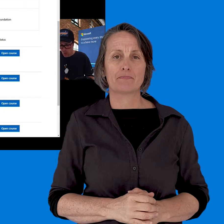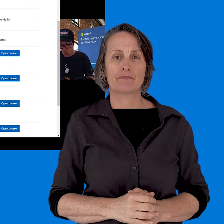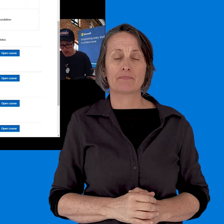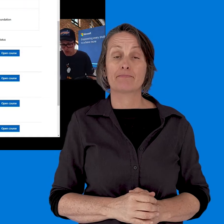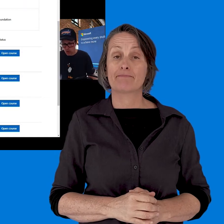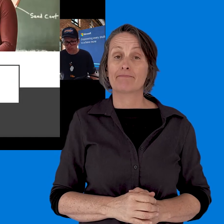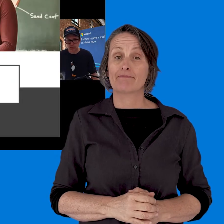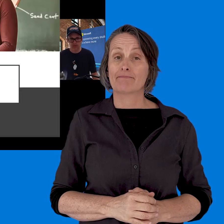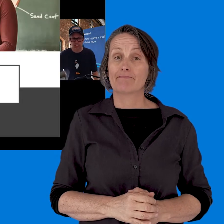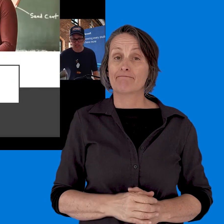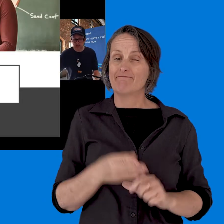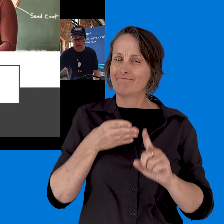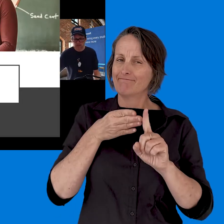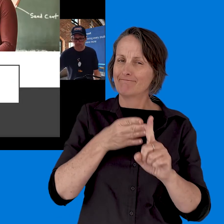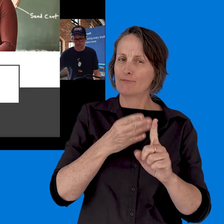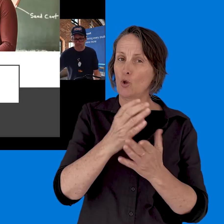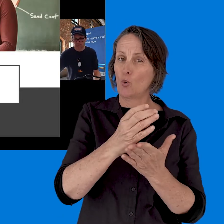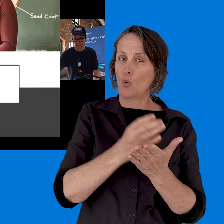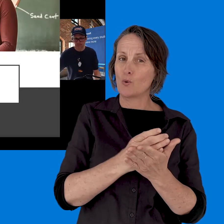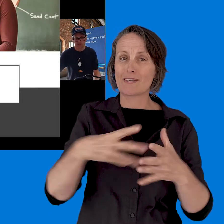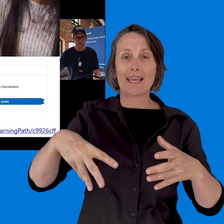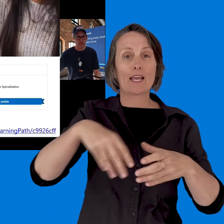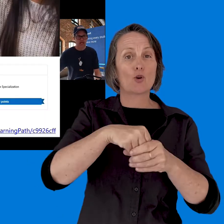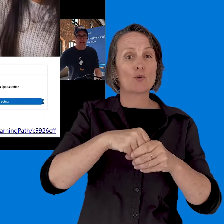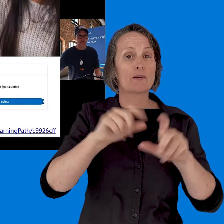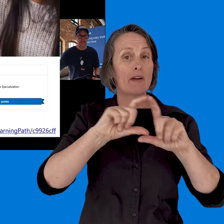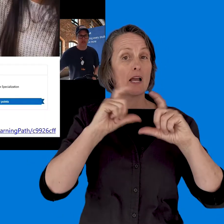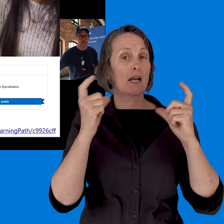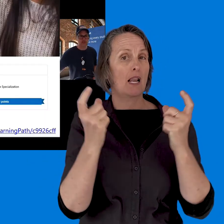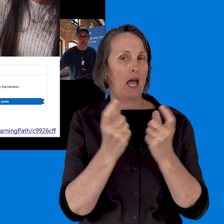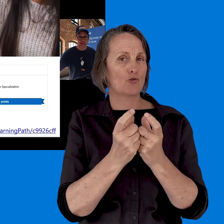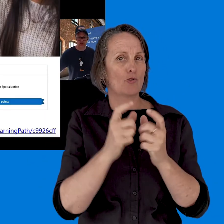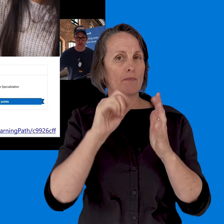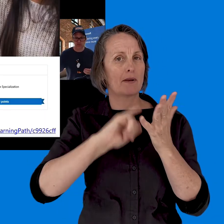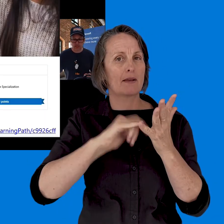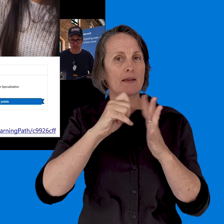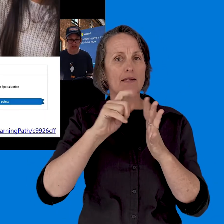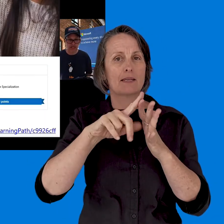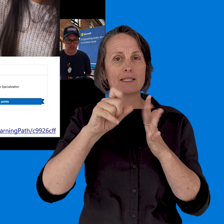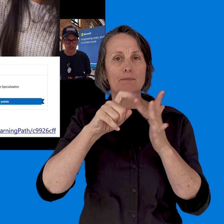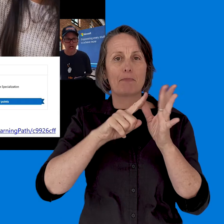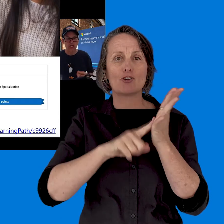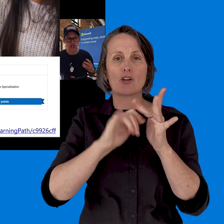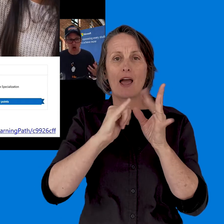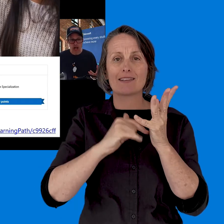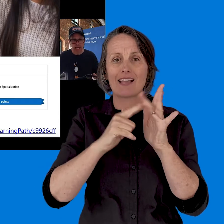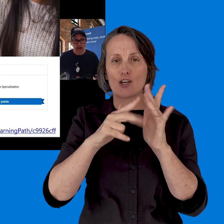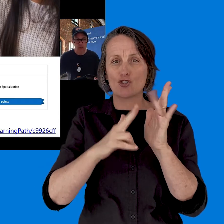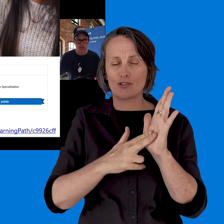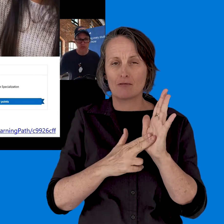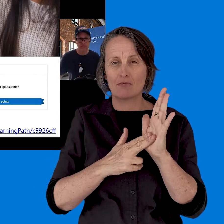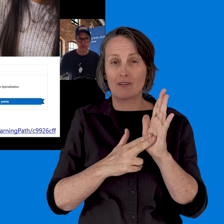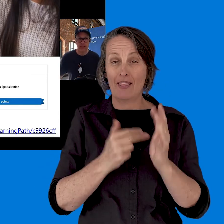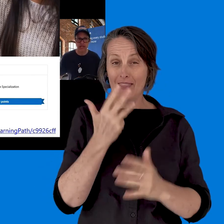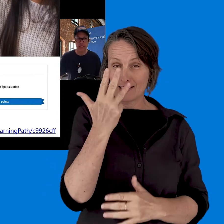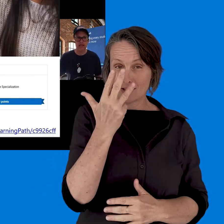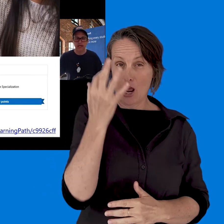One course, in particular, is the inclusive classroom specialization nine hours worth of PD.